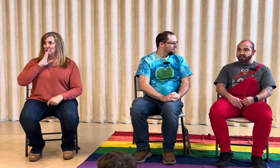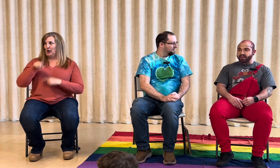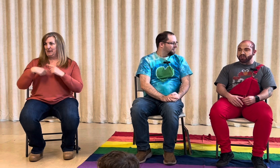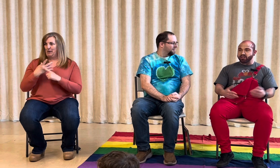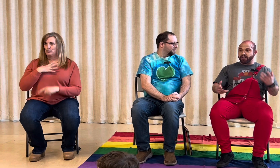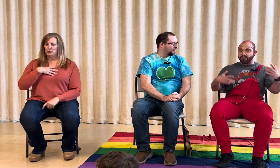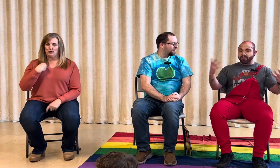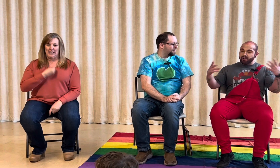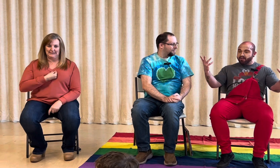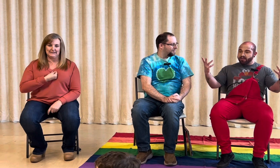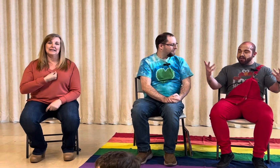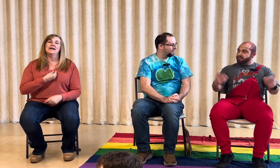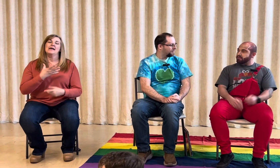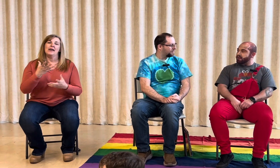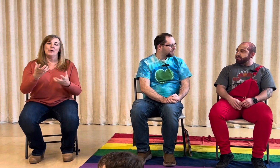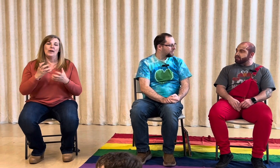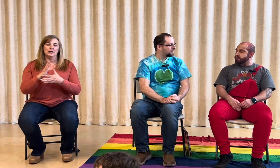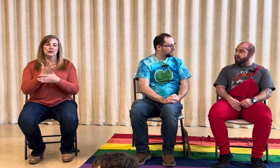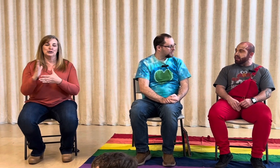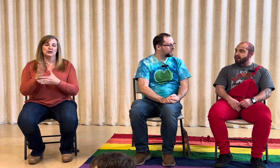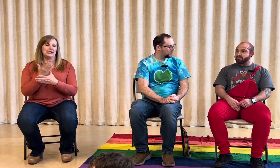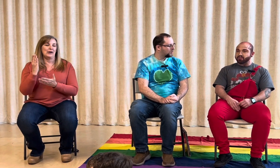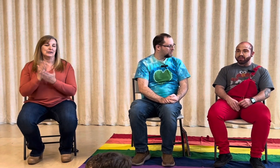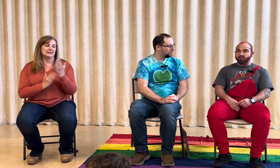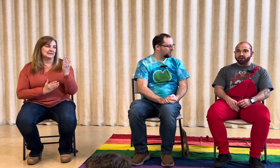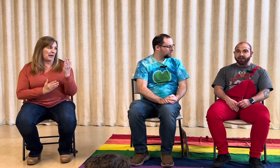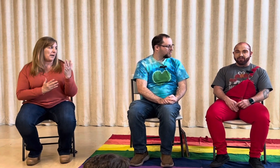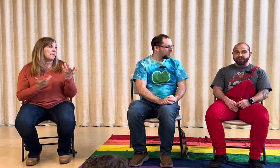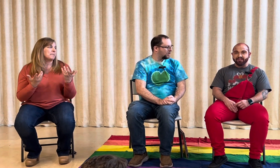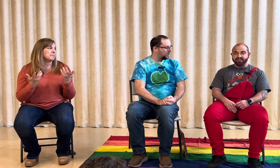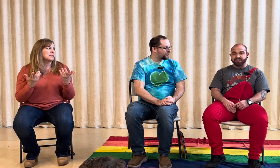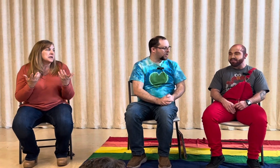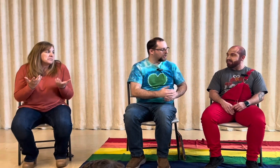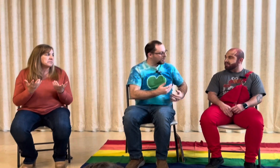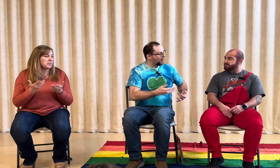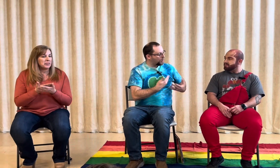to kind of share some of that love and spread the word around. AARON: So we're going to learn about